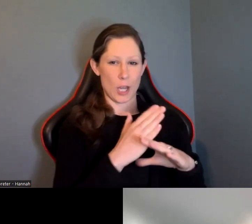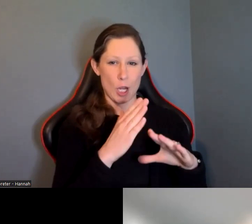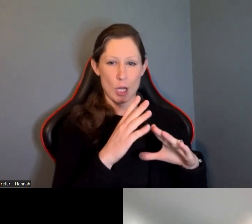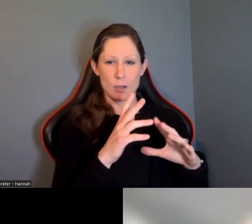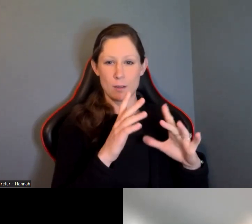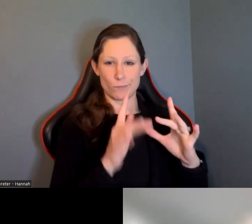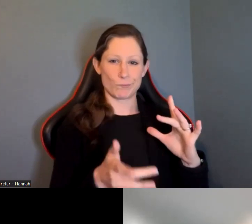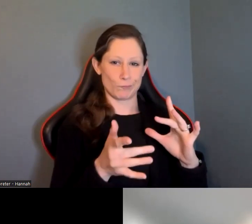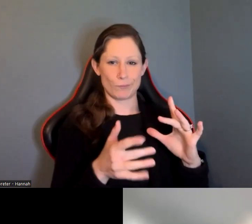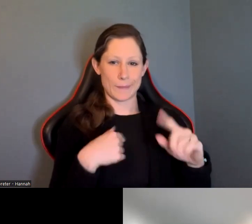Megan: